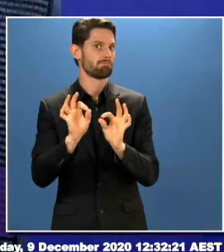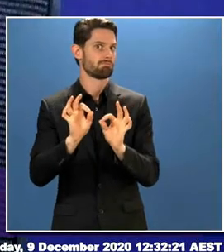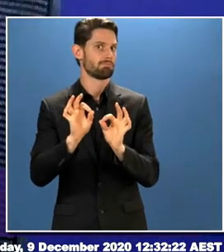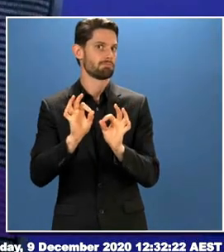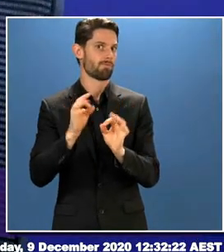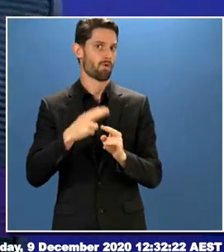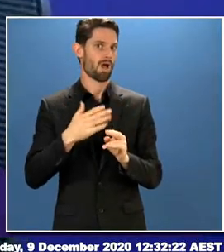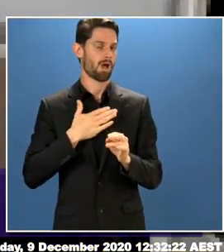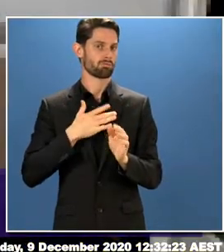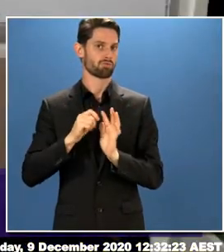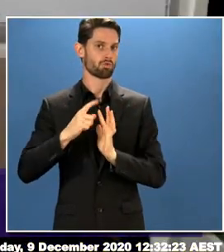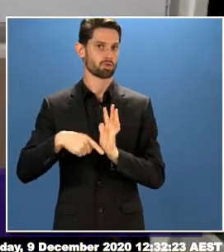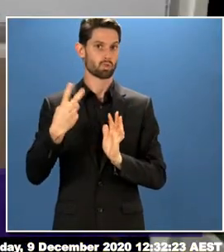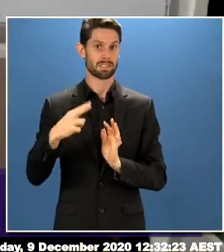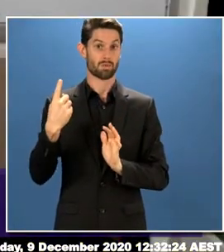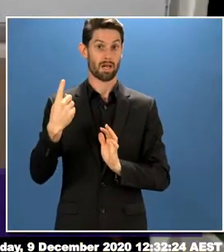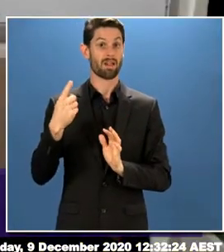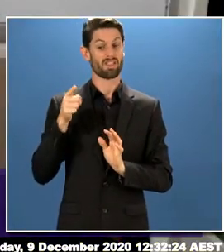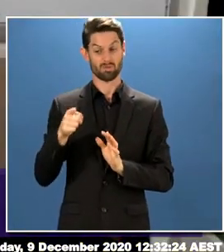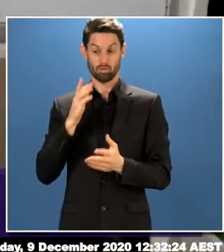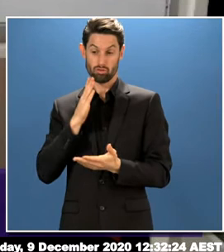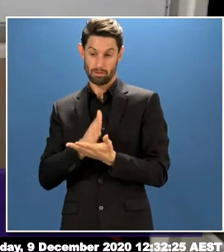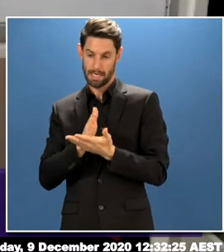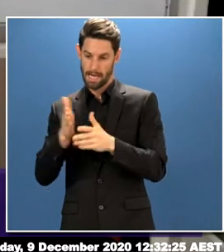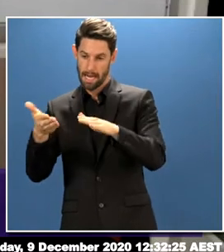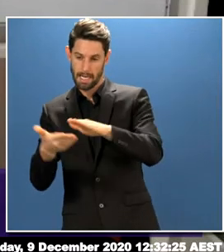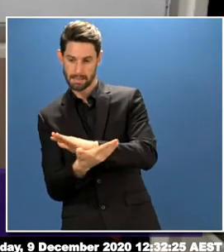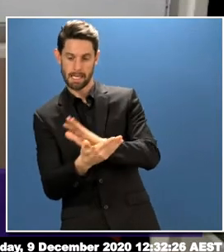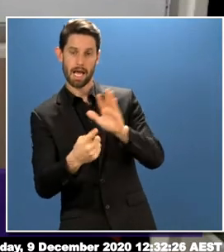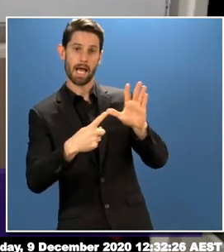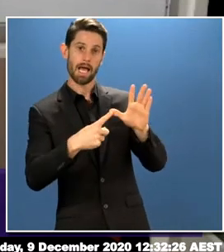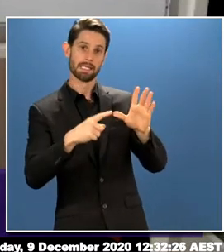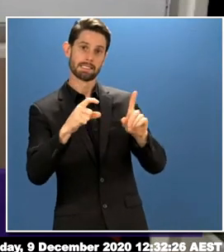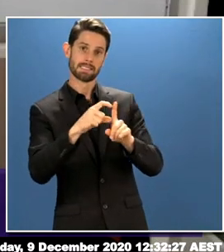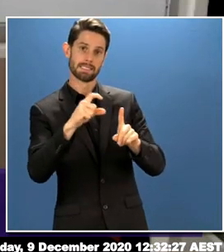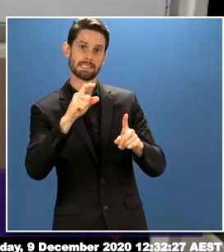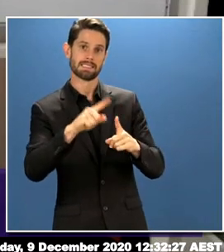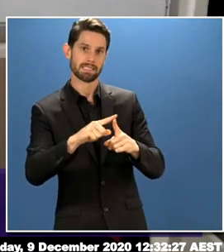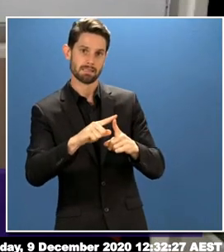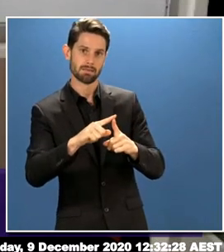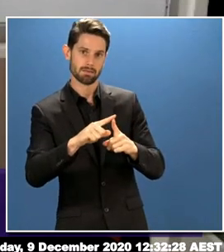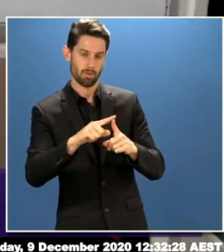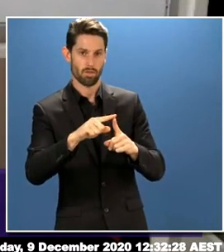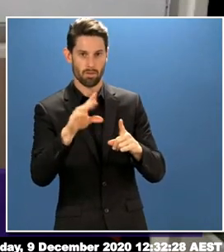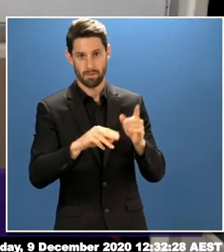Historically it has been very much an ADE line item through NDIS. We continue to explore that.